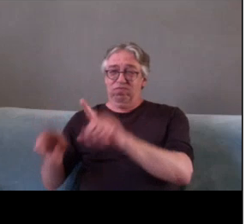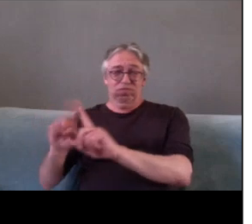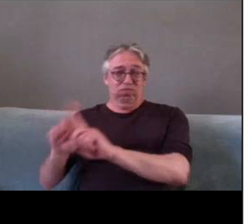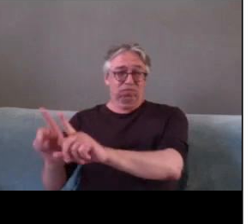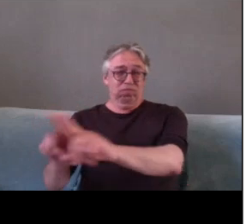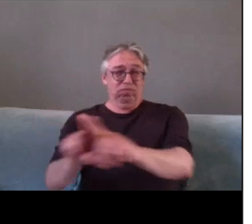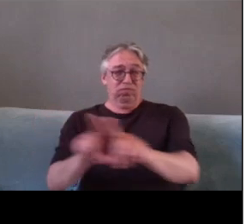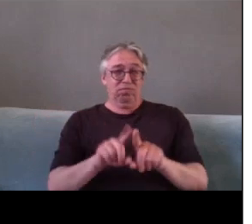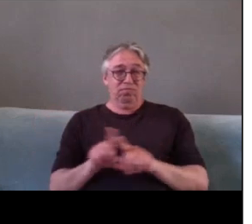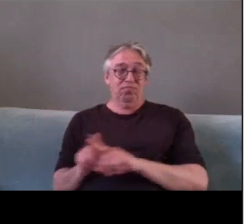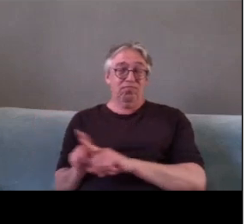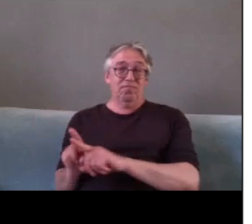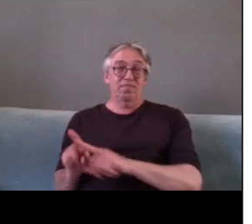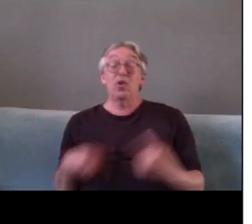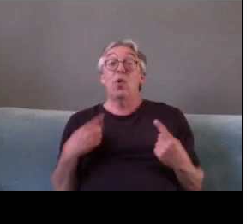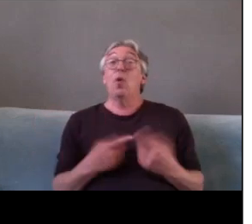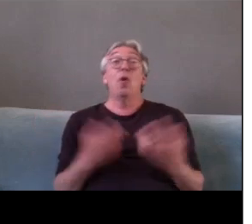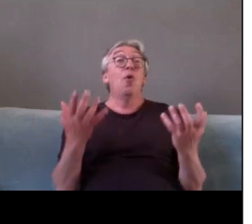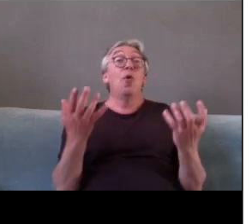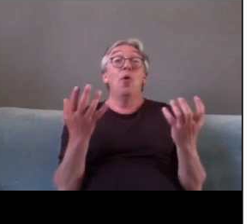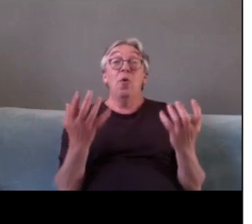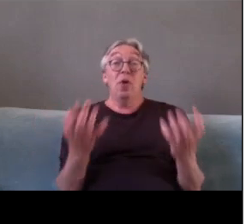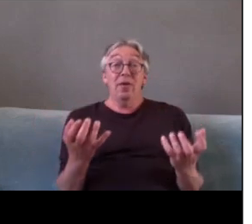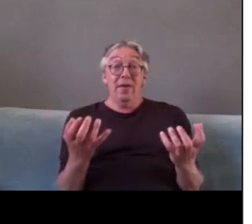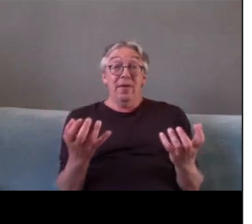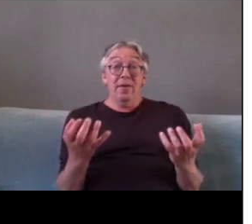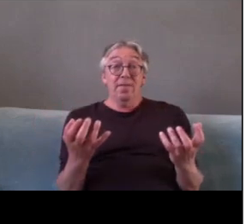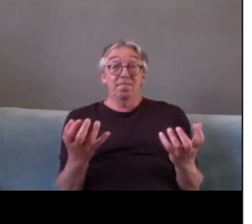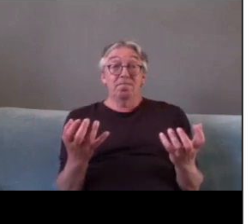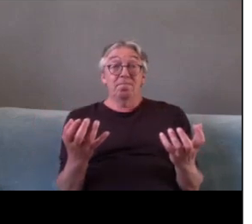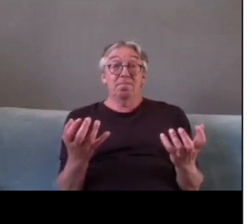And what we want is, first of all, to make them to have these services